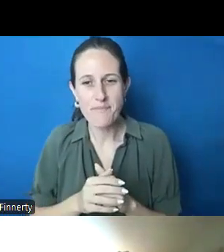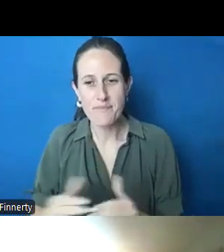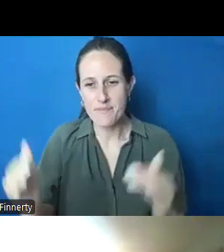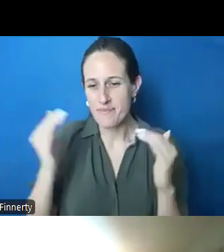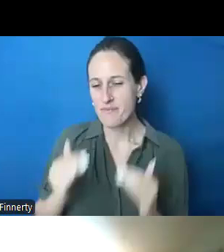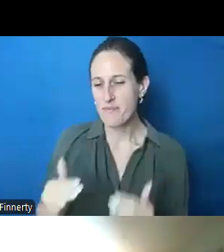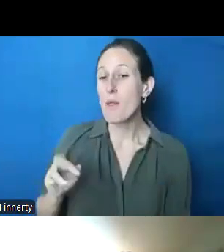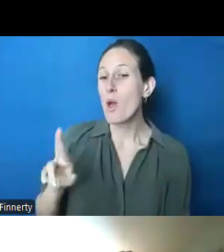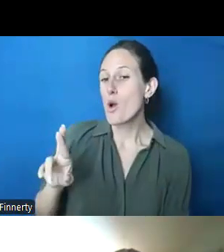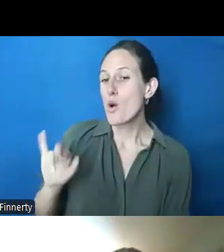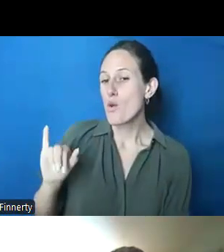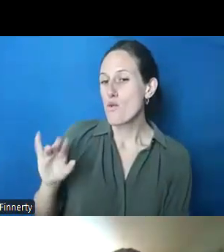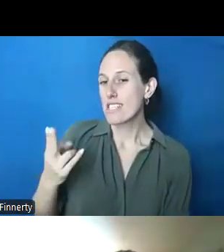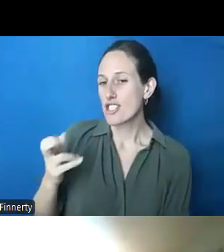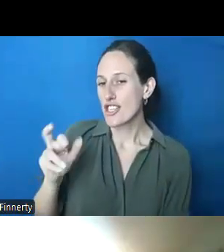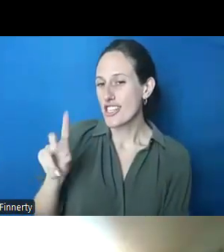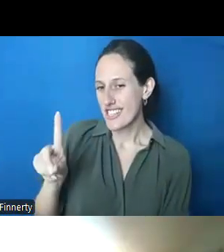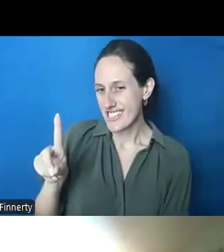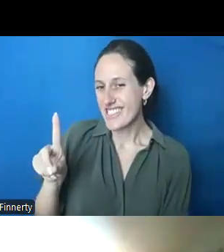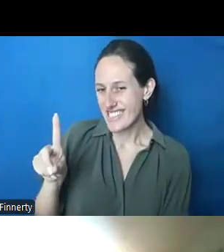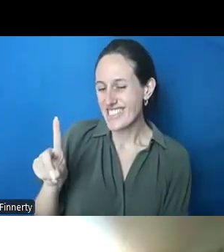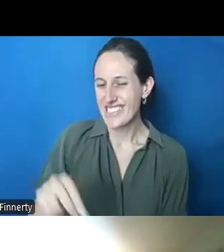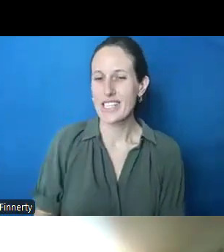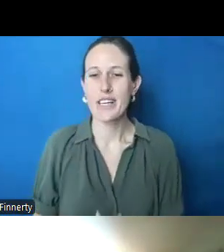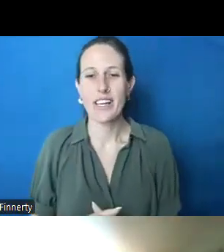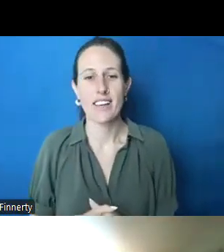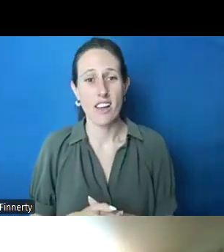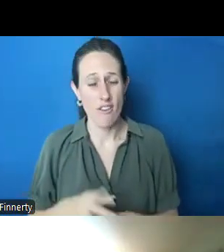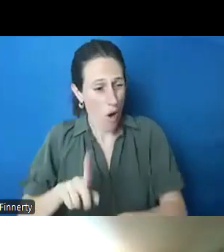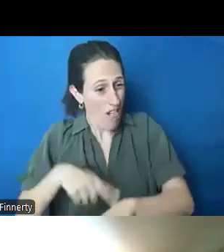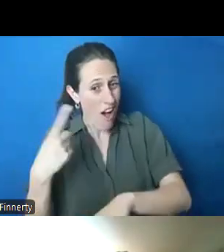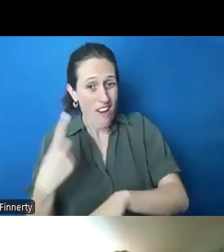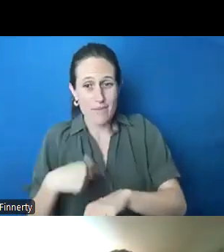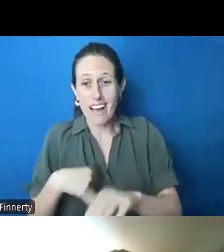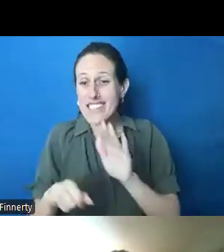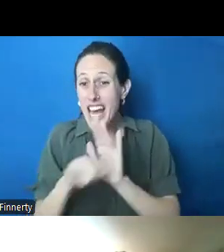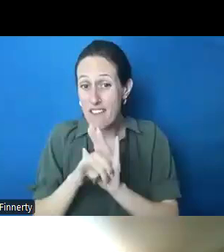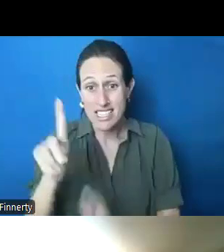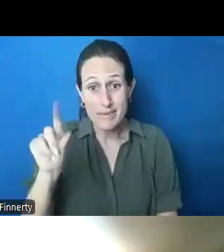originally I never identified myself as a person with a disability. I was born with a